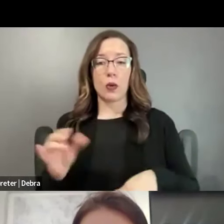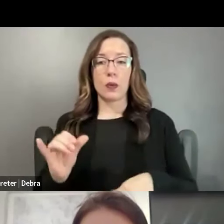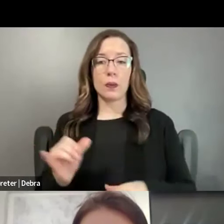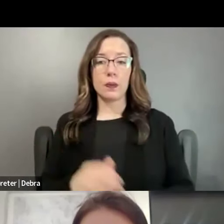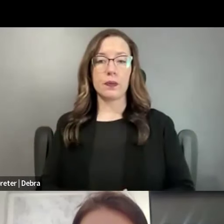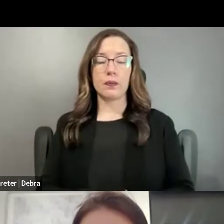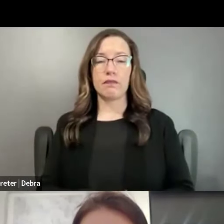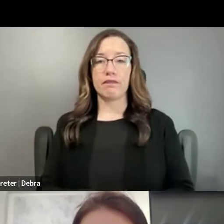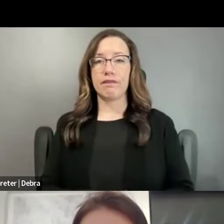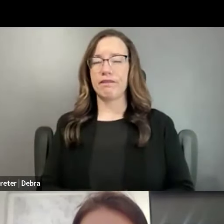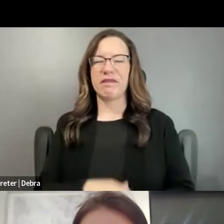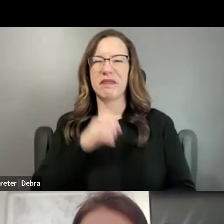But I don't think that is low-hanging fruit.